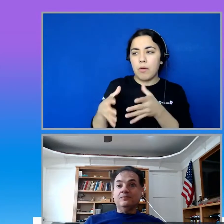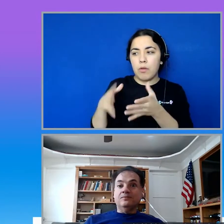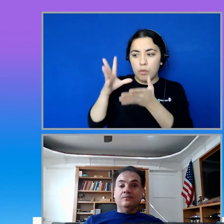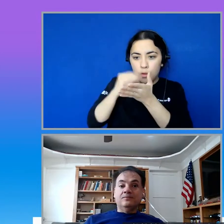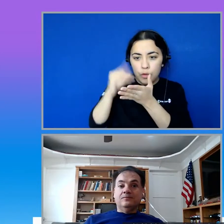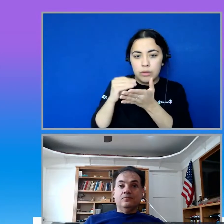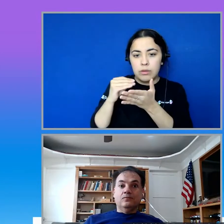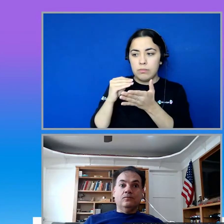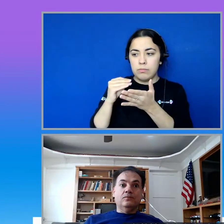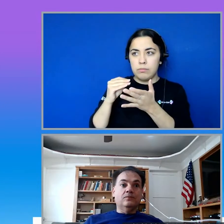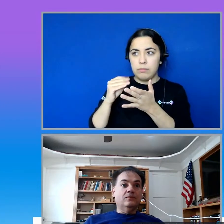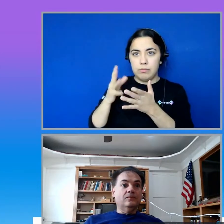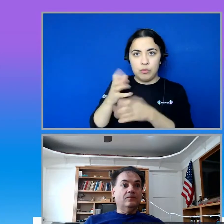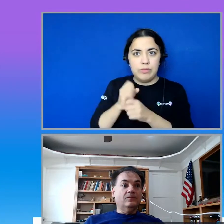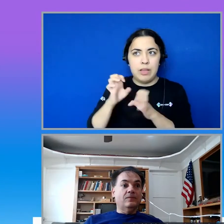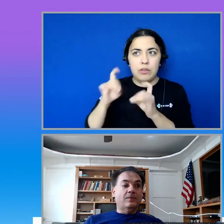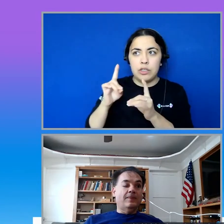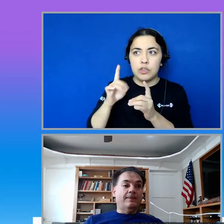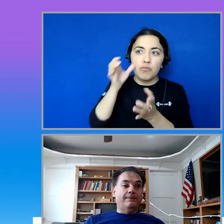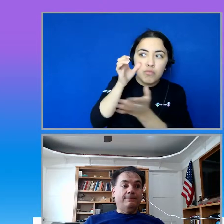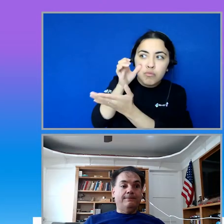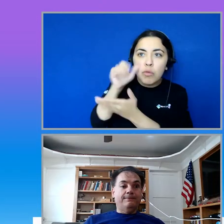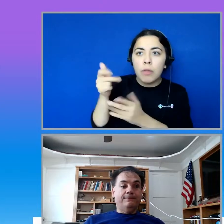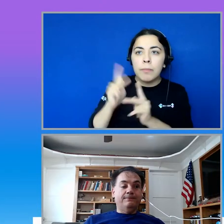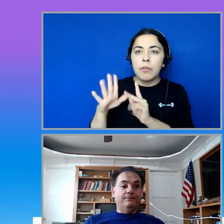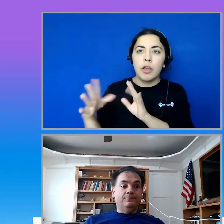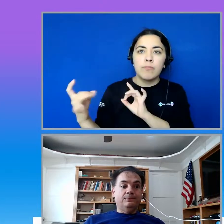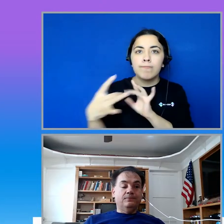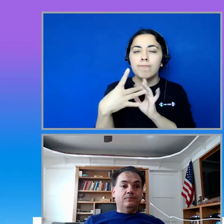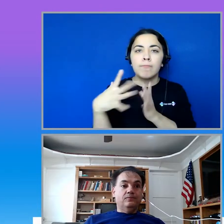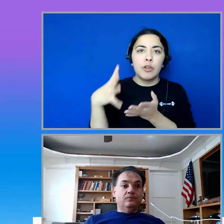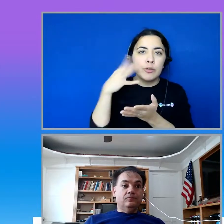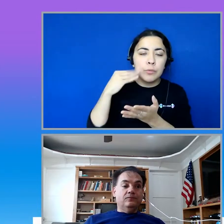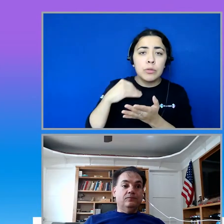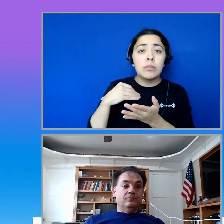folks educating themselves, in addition to Crip Camp, are there